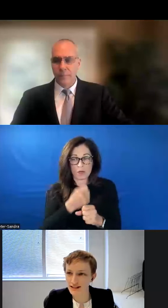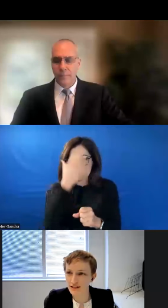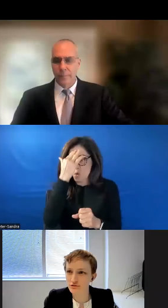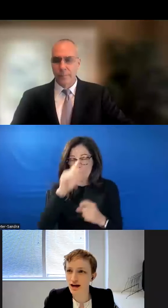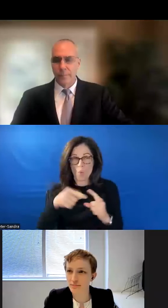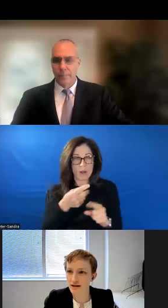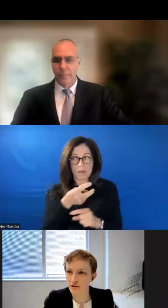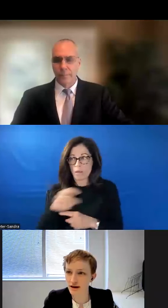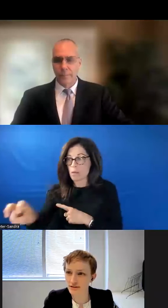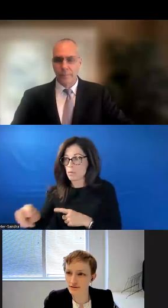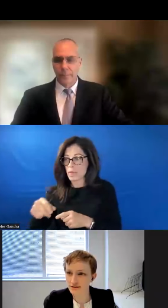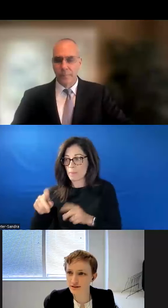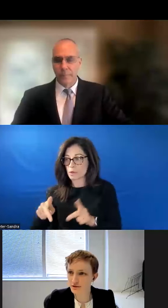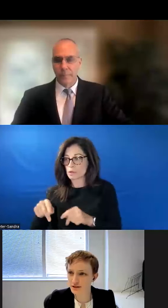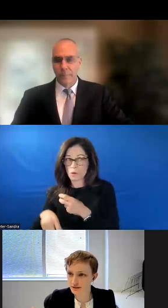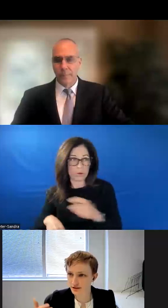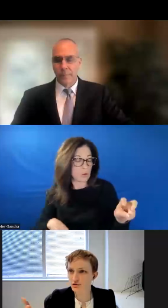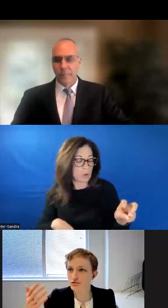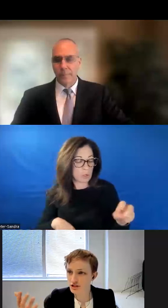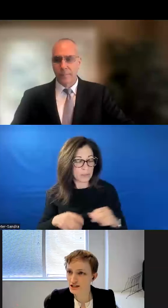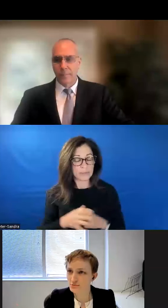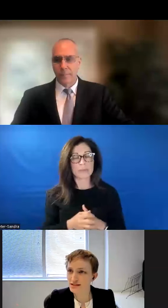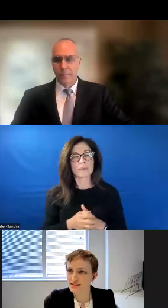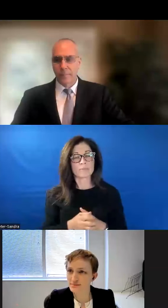ANYTHING THAT YOU WOULD COMMENT AROUND THE CULTURE CHANGE PIECE.